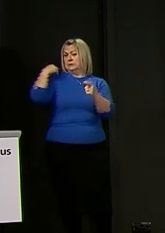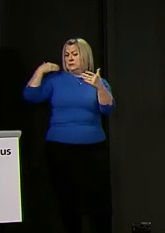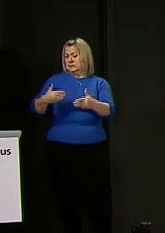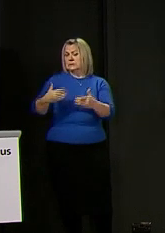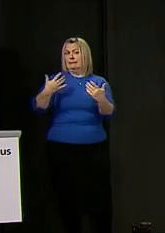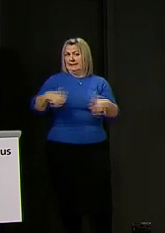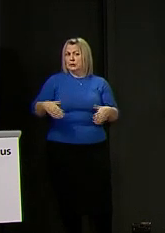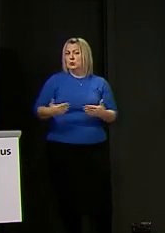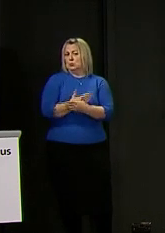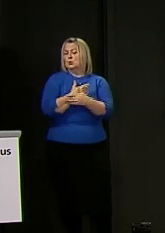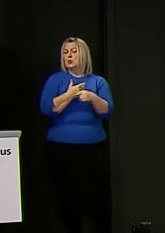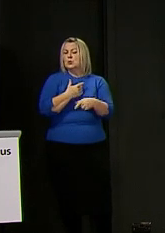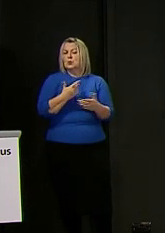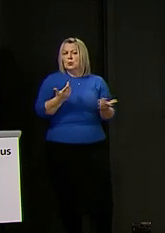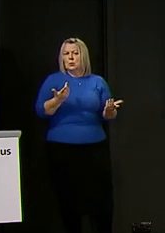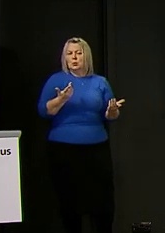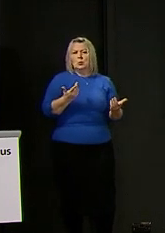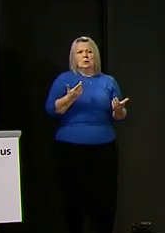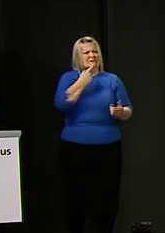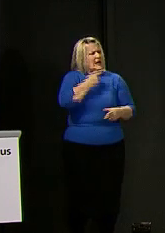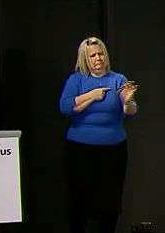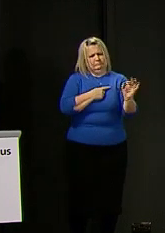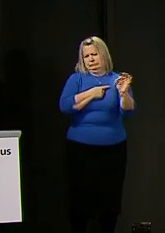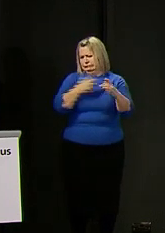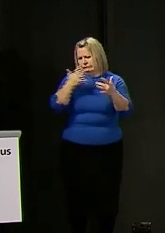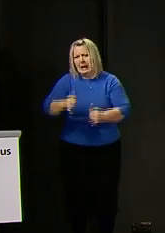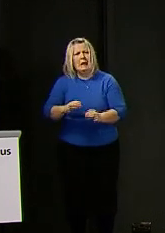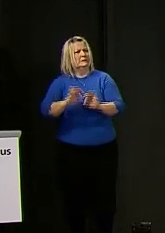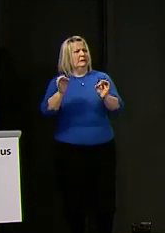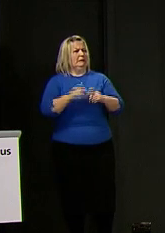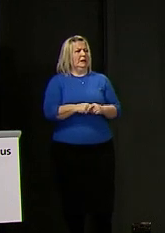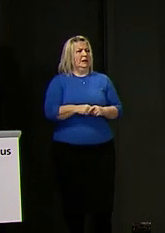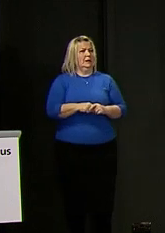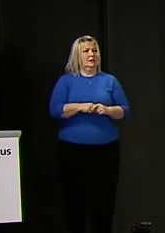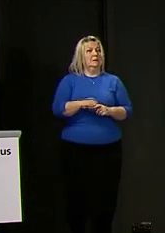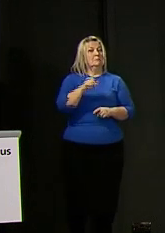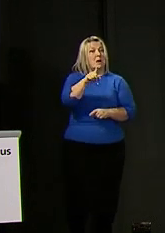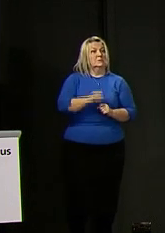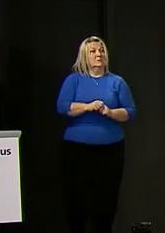tested the testing of staff last week however found five positive cases is it